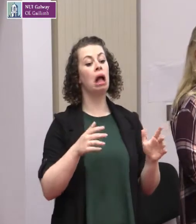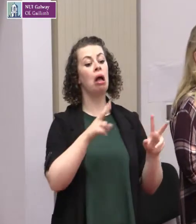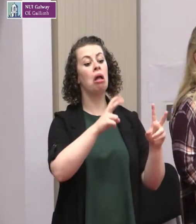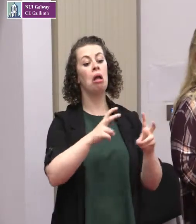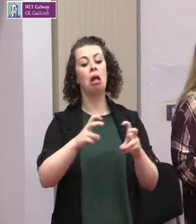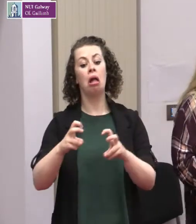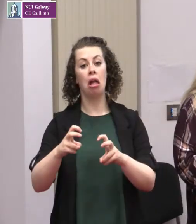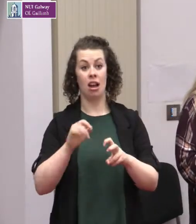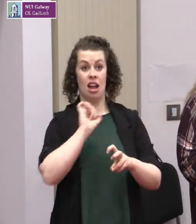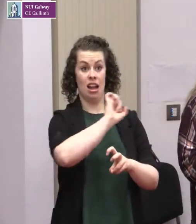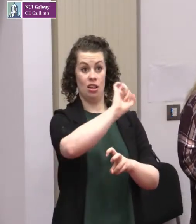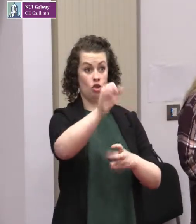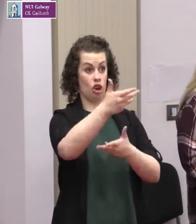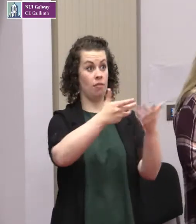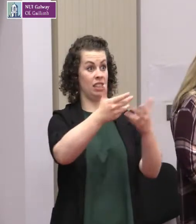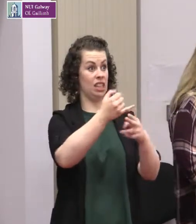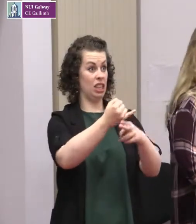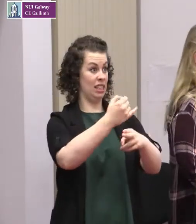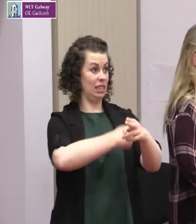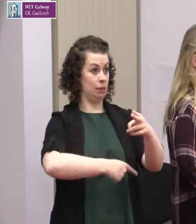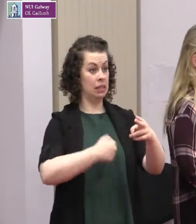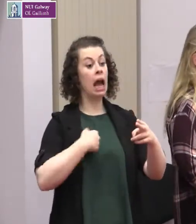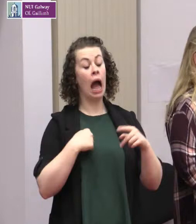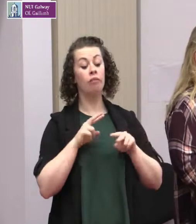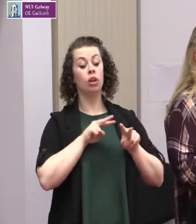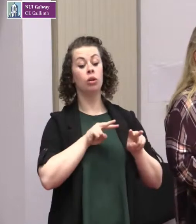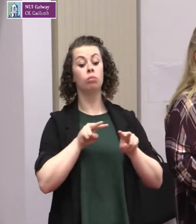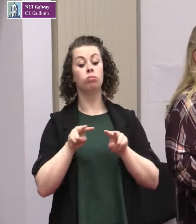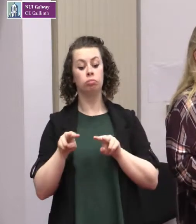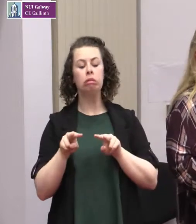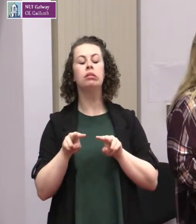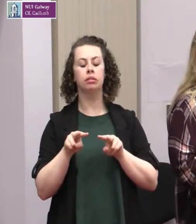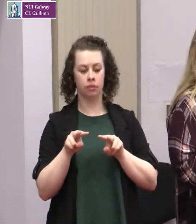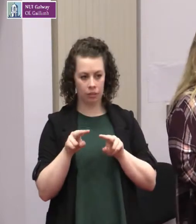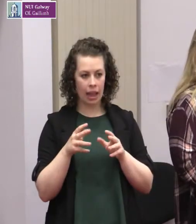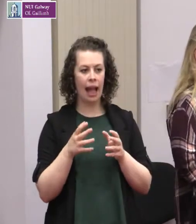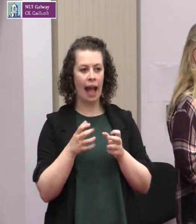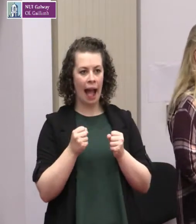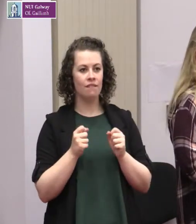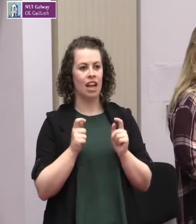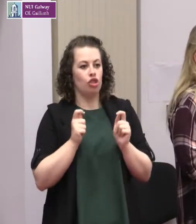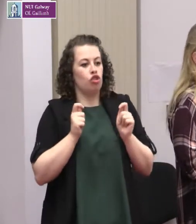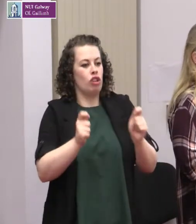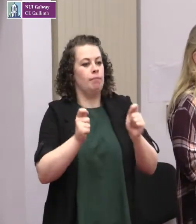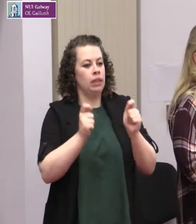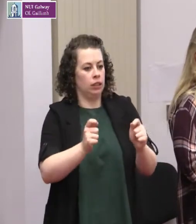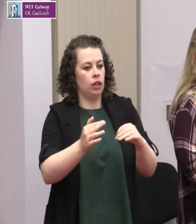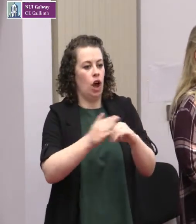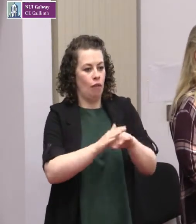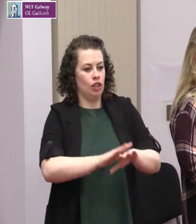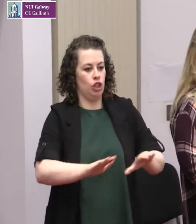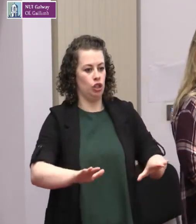continue in your conversation, I have noticed that there is a particular treatment of children,